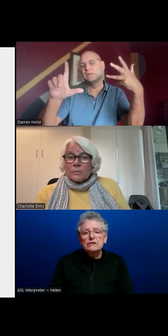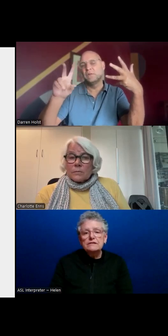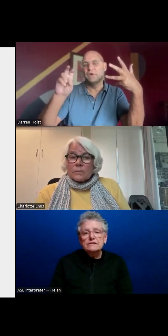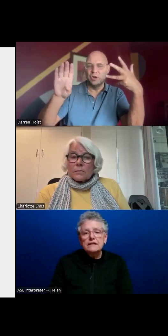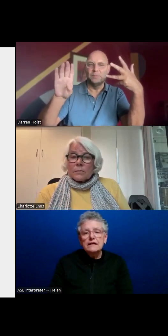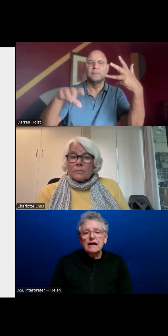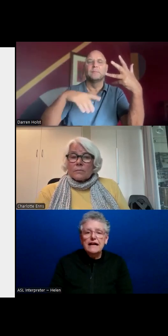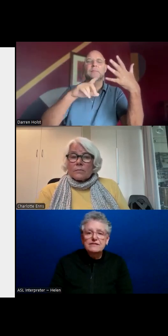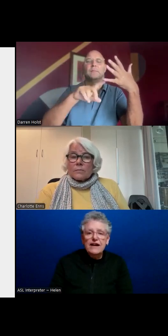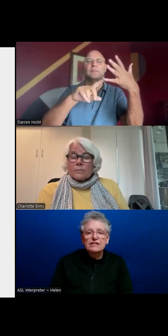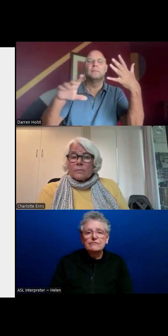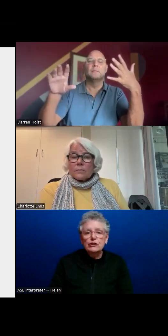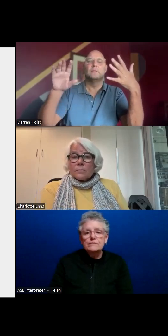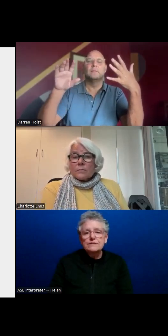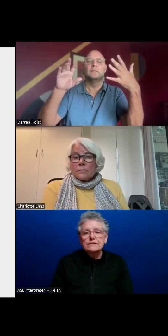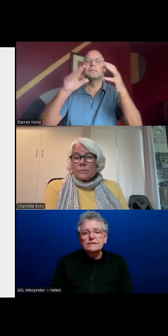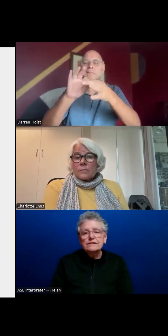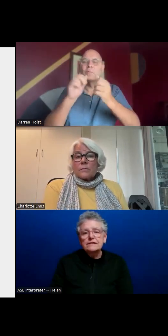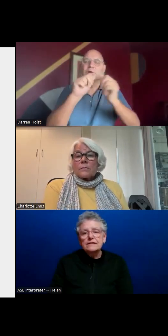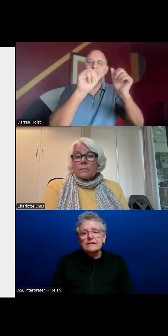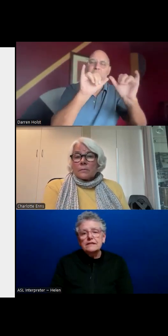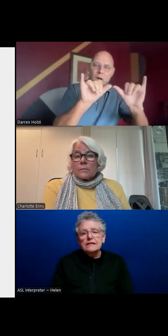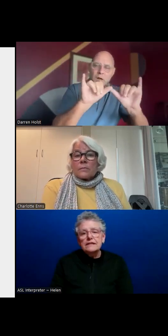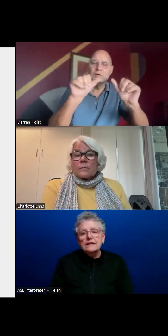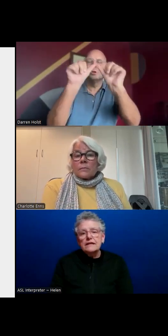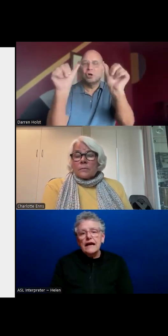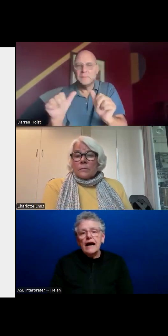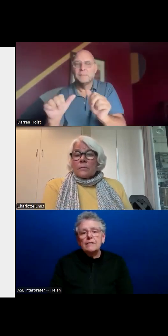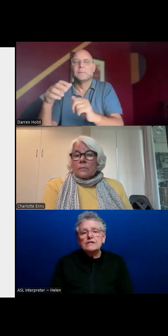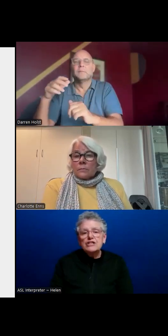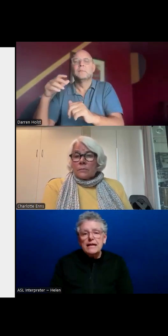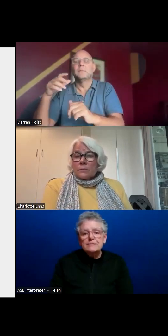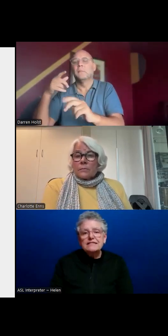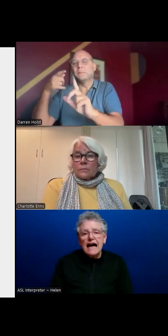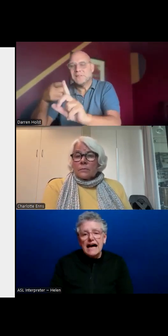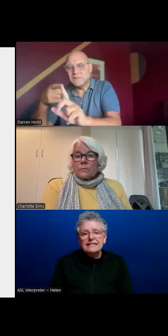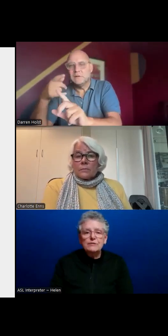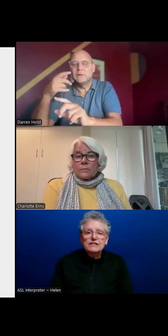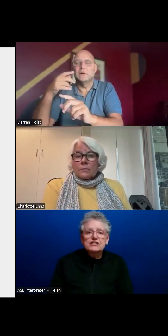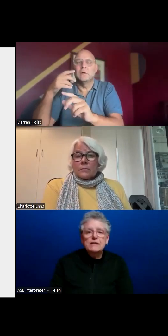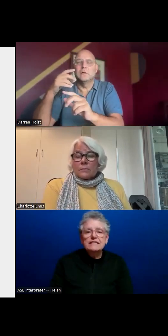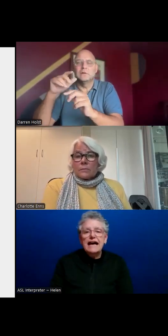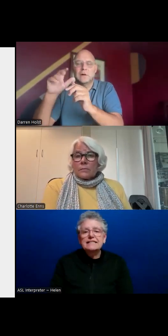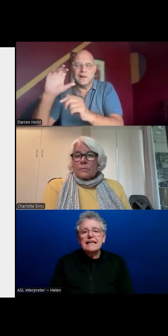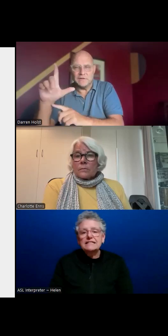Spatial classifiers and verbs; Shapes, size-- that's related to shape size.